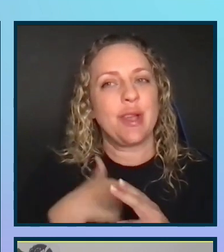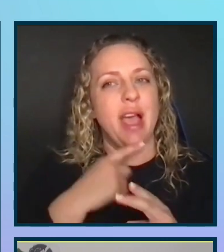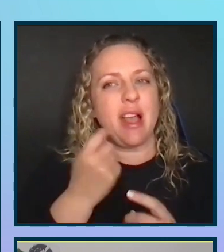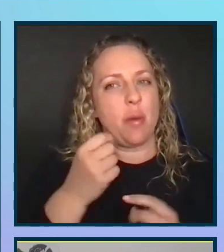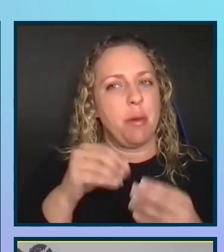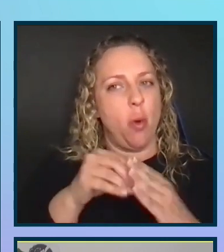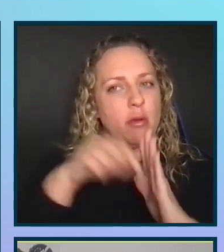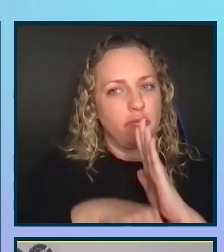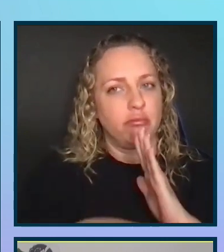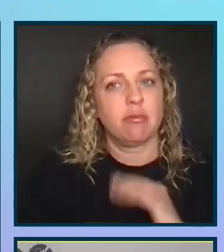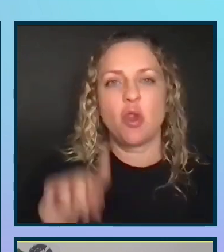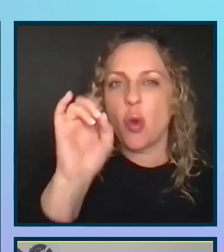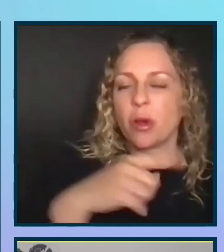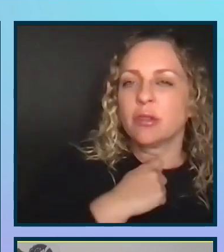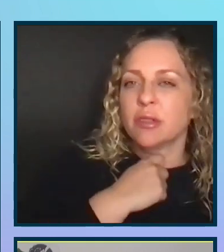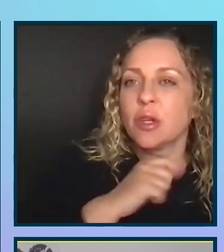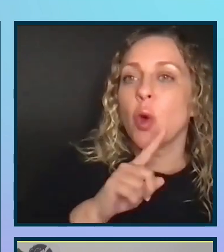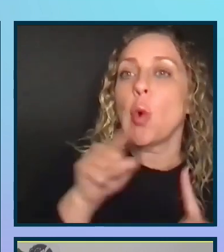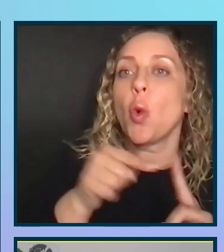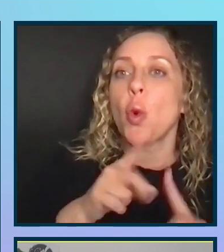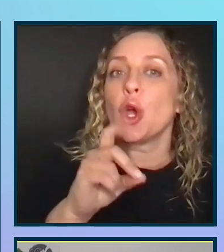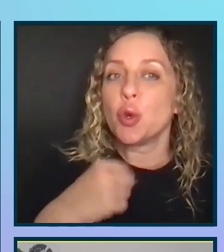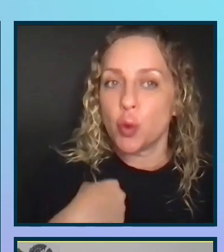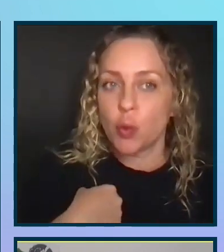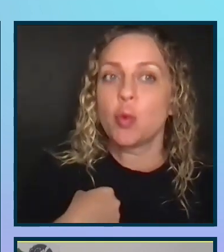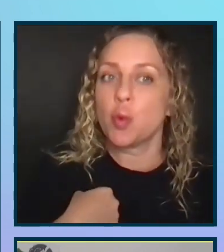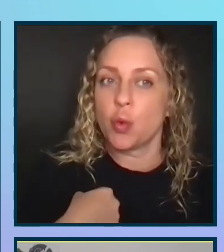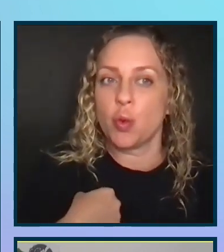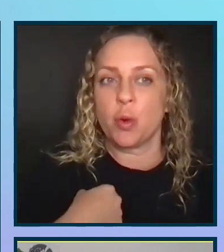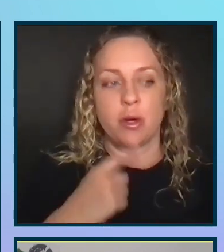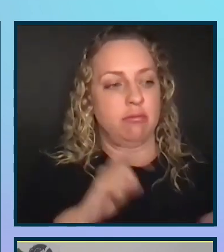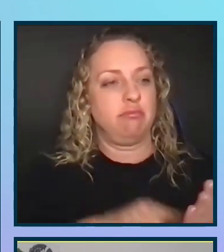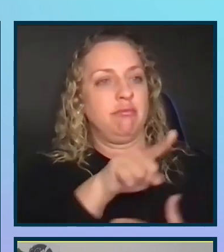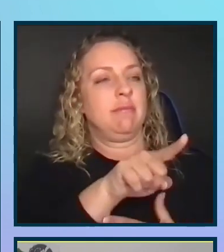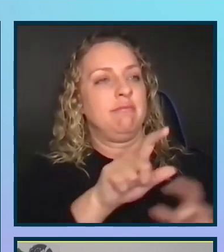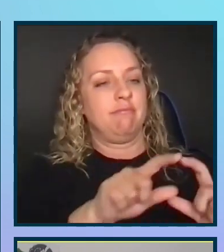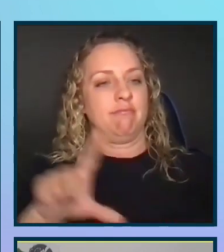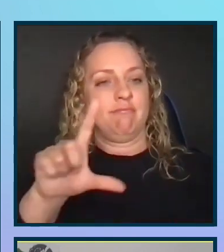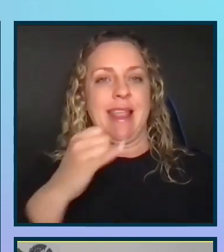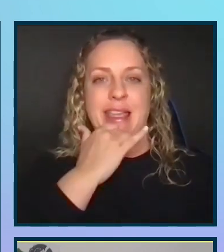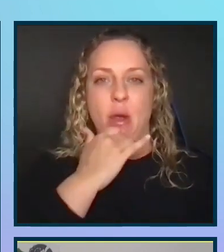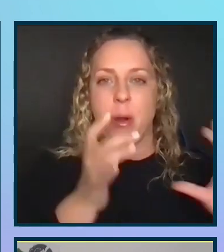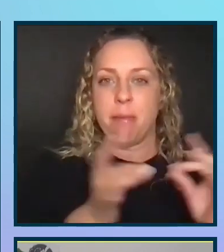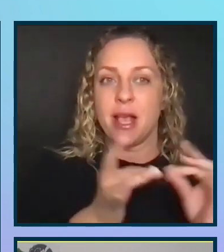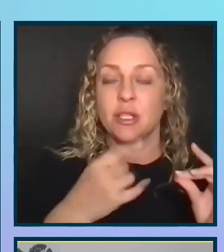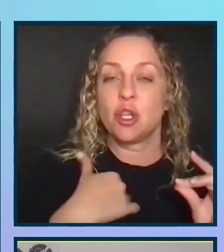So the question is, okay, when do we trigger the error message? So in this example, I document what trigger the error,